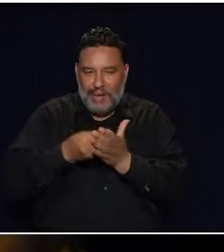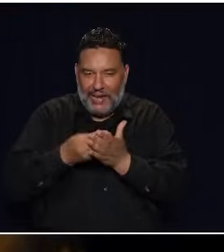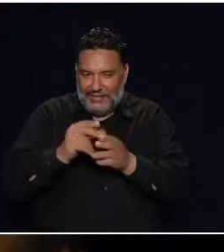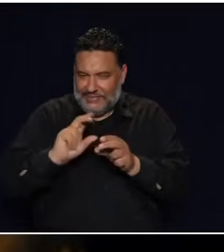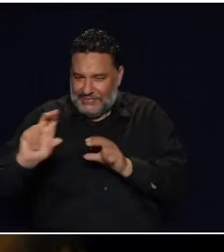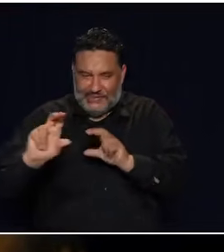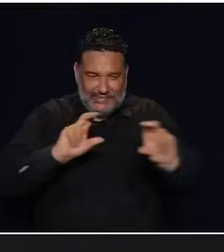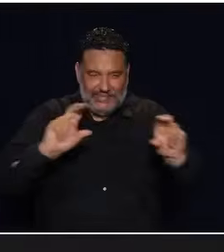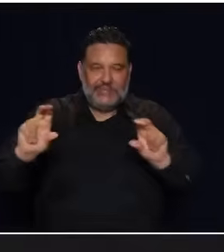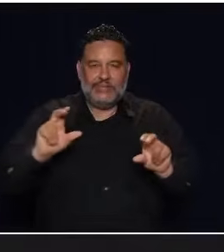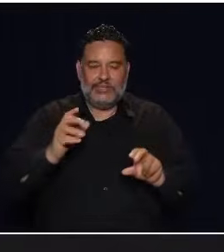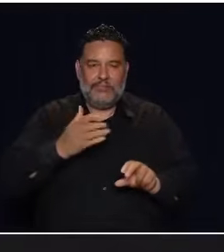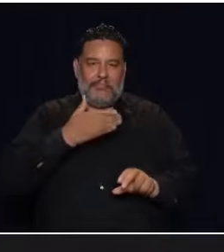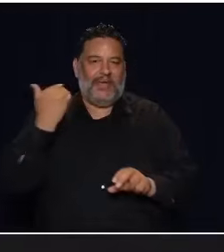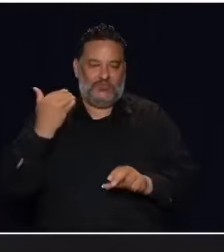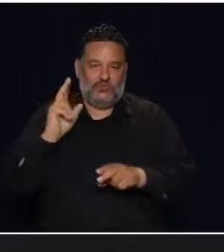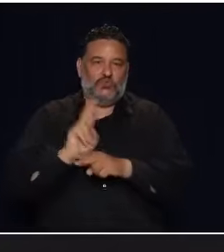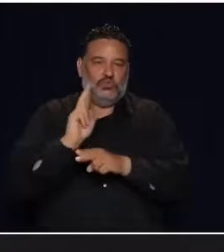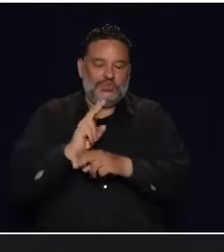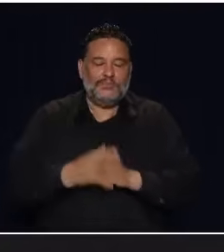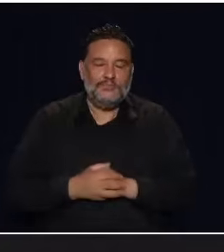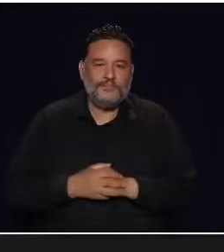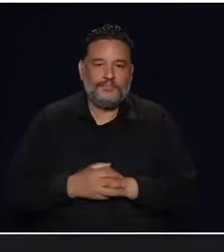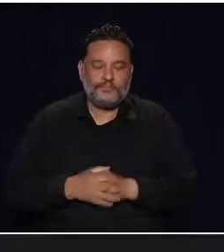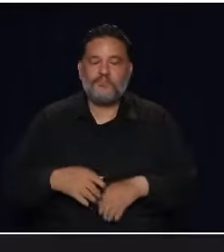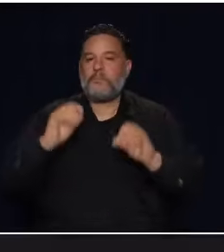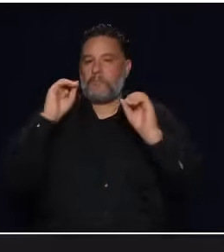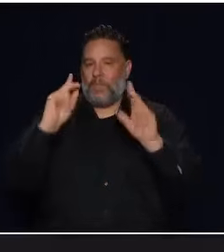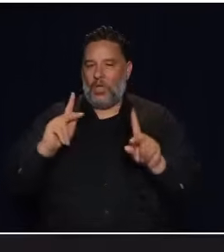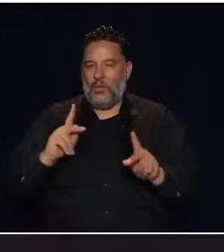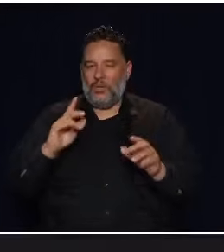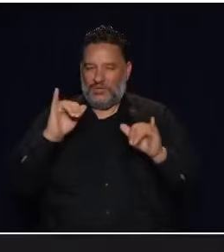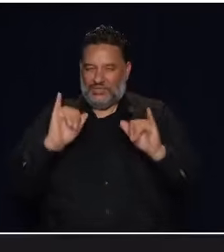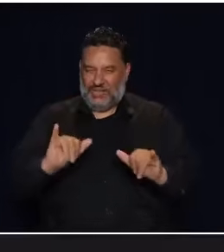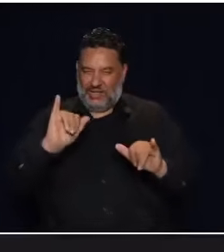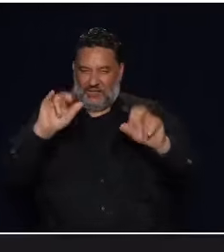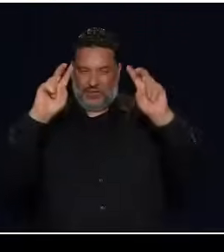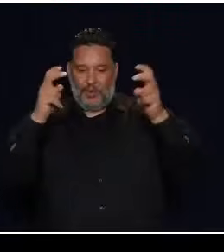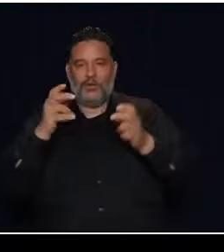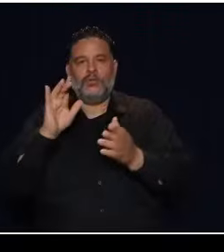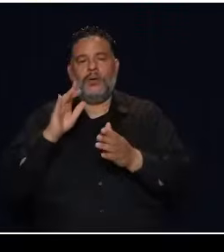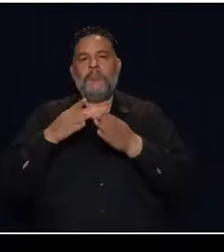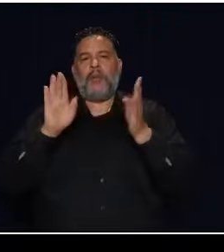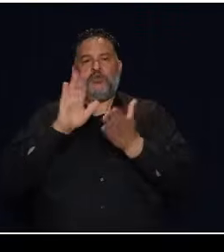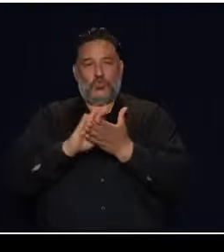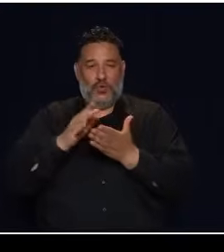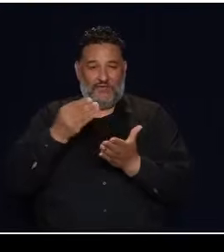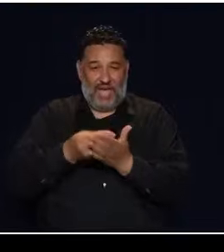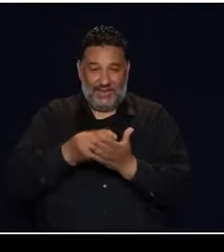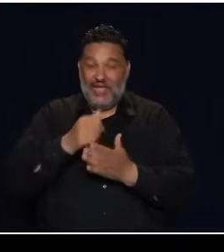MAKES SURE THE RESOURCES ARE STRETCHED AND ALLOCATED TO THE PLACES THAT MAKE THE BEST